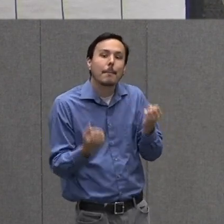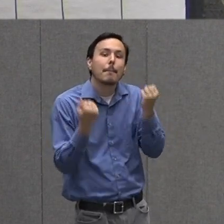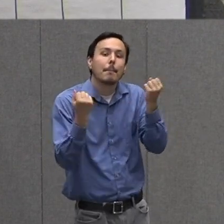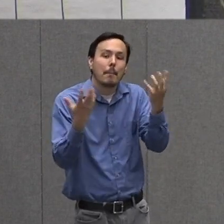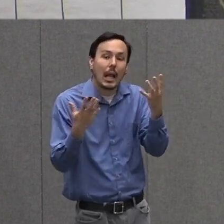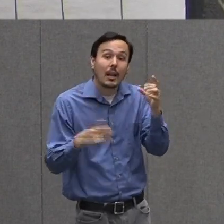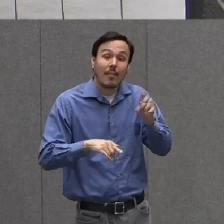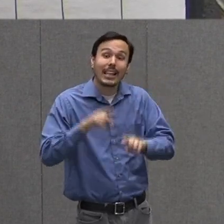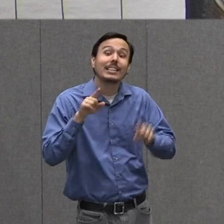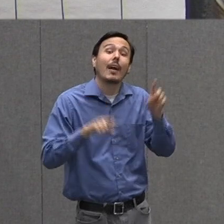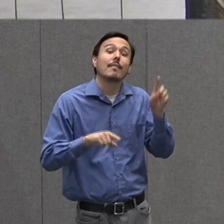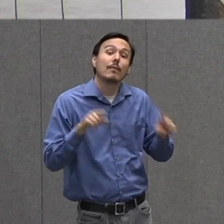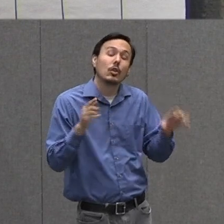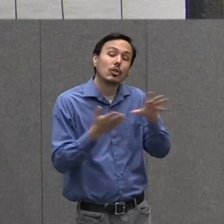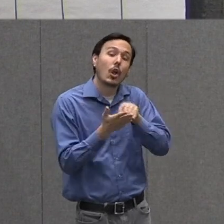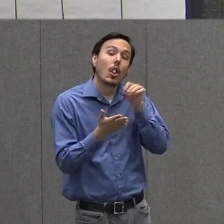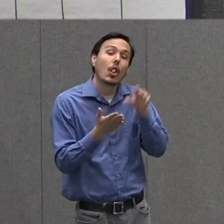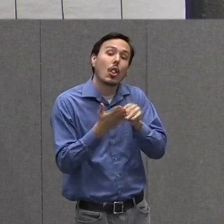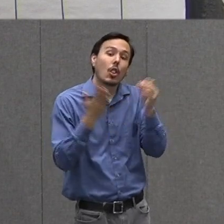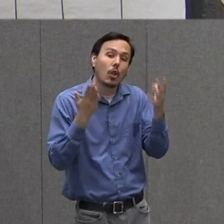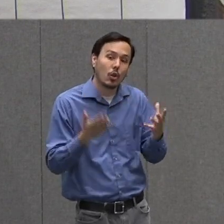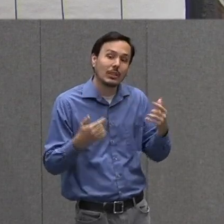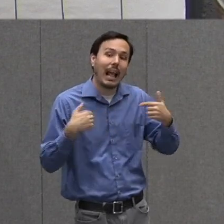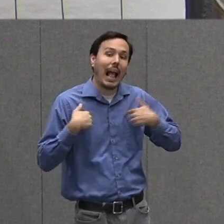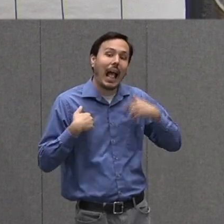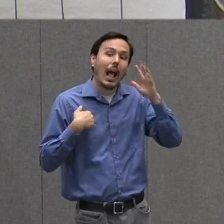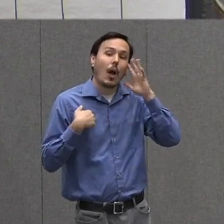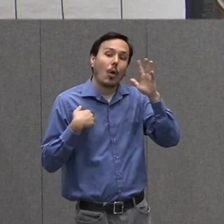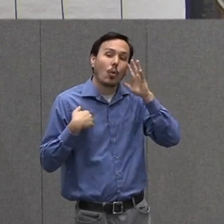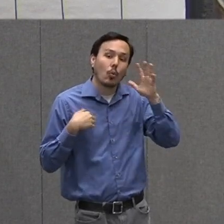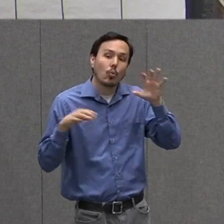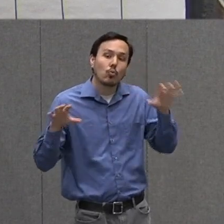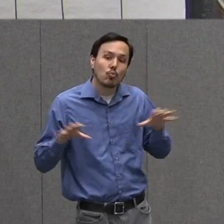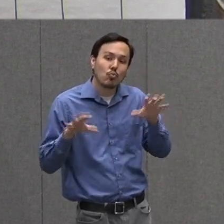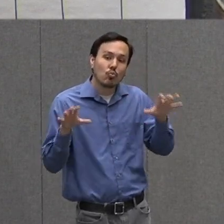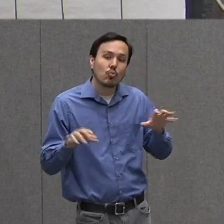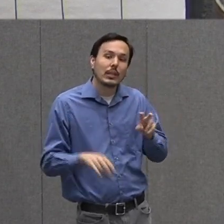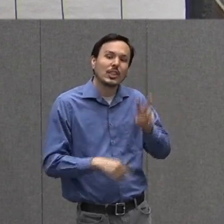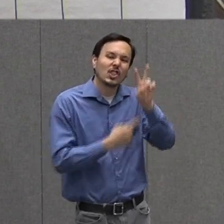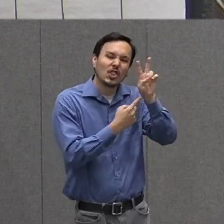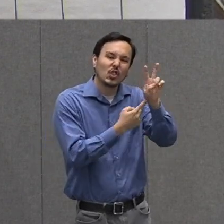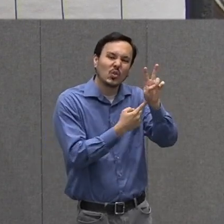that are out there is I am going to do this in two different ways.